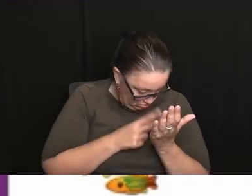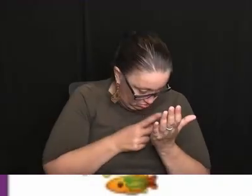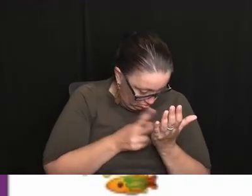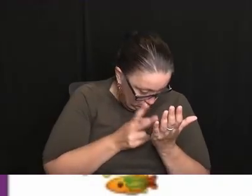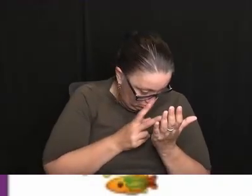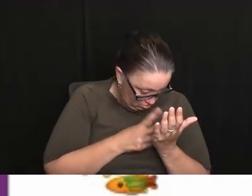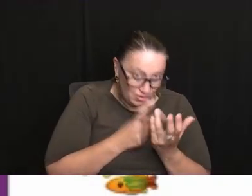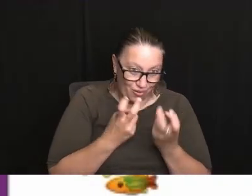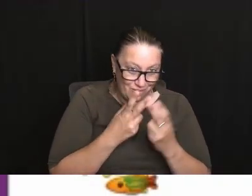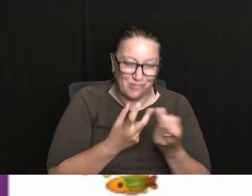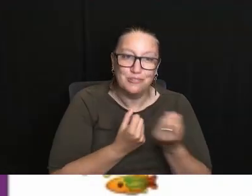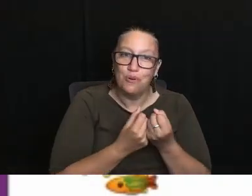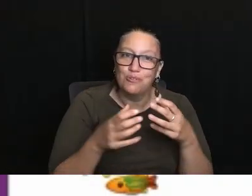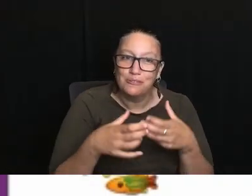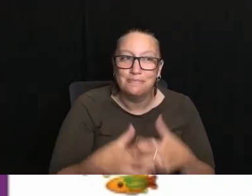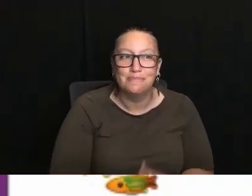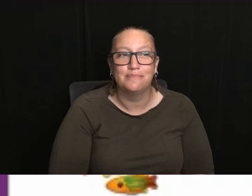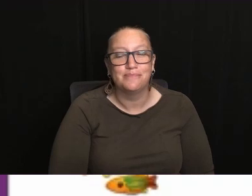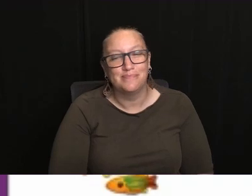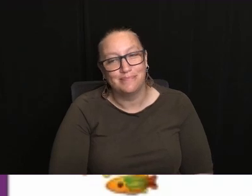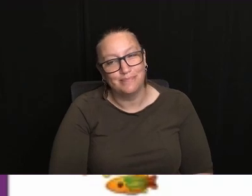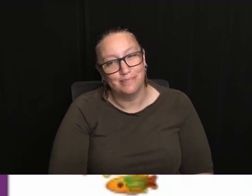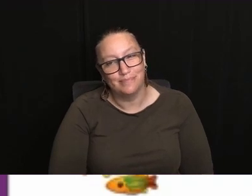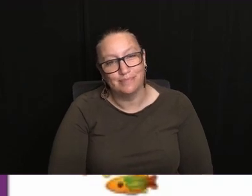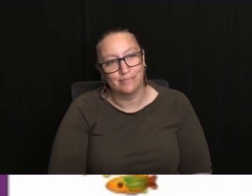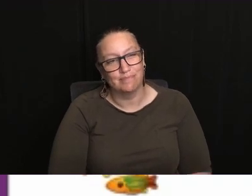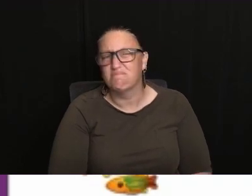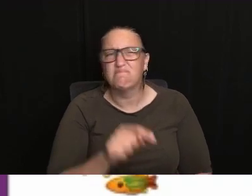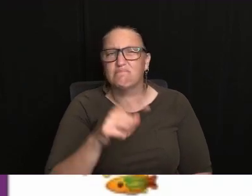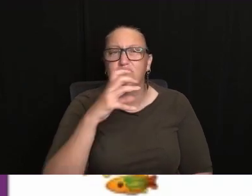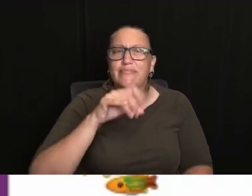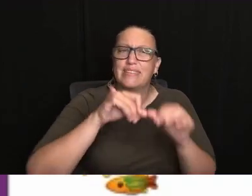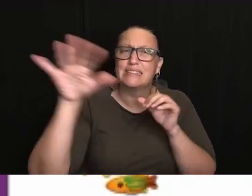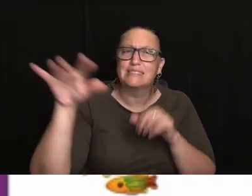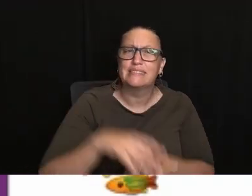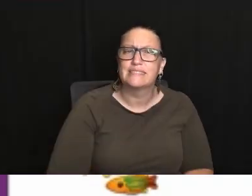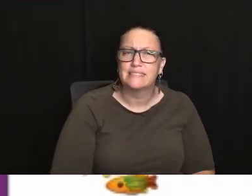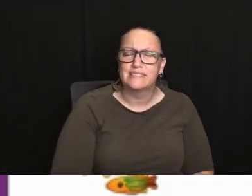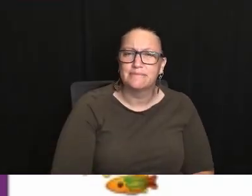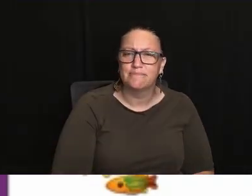support group. They were fantastic they were able to connect me with people straight away